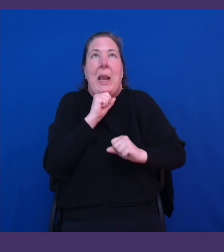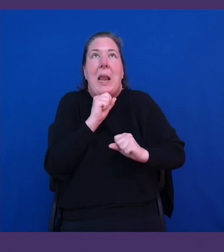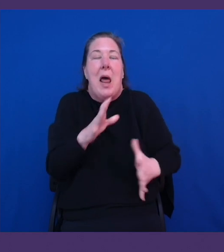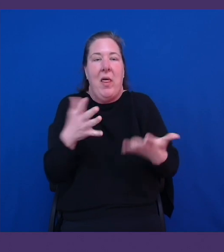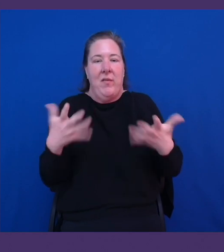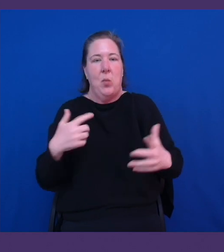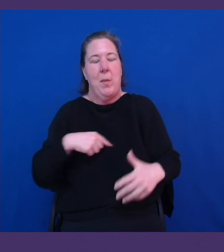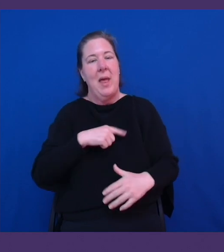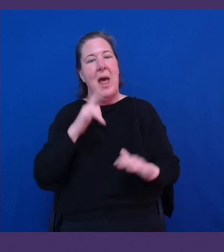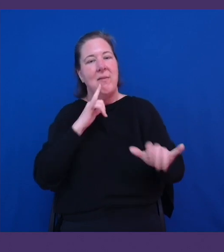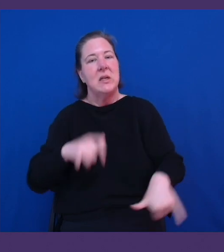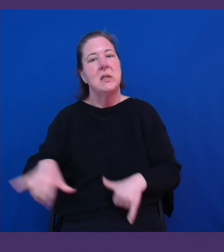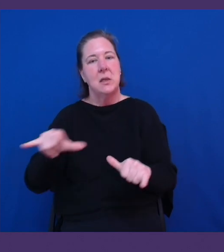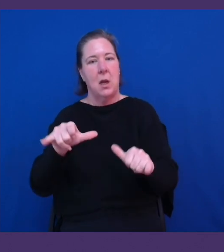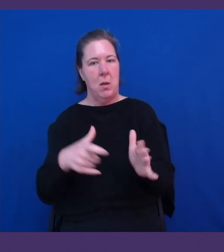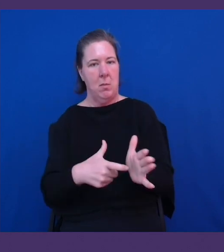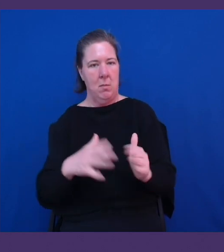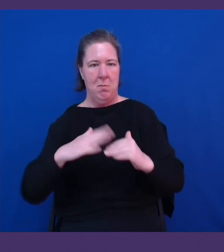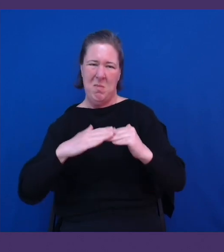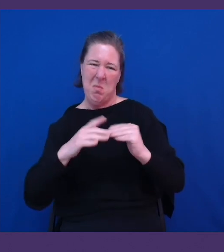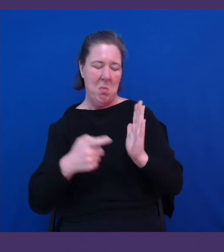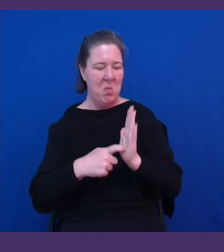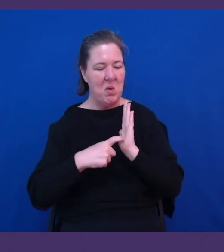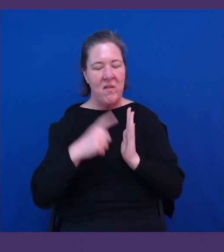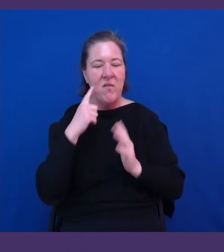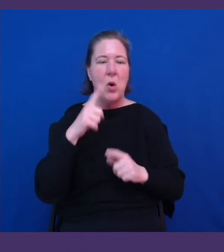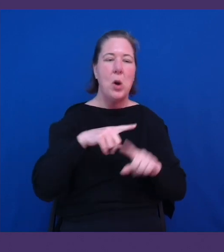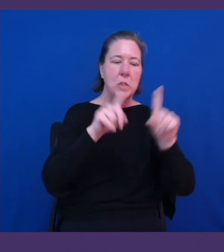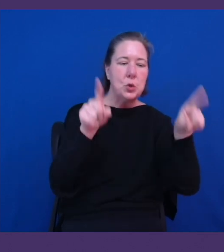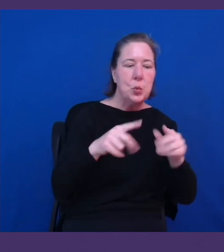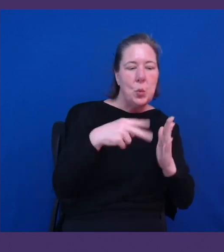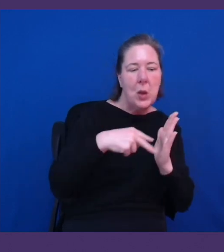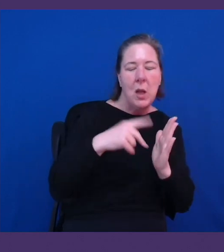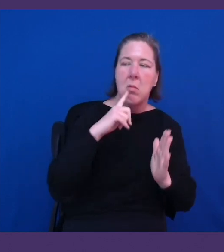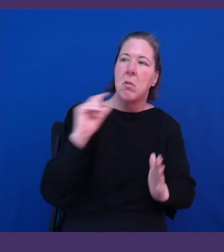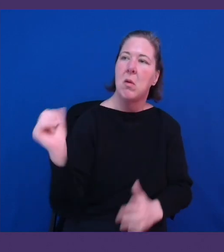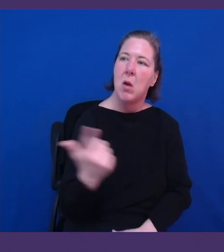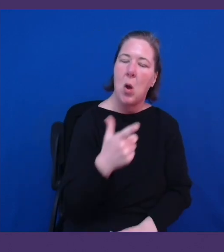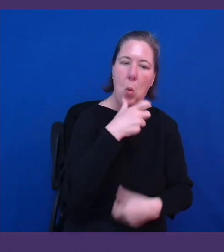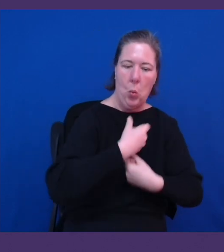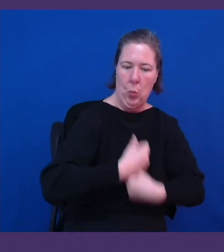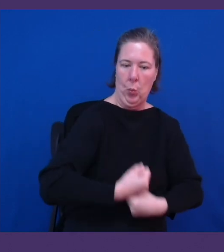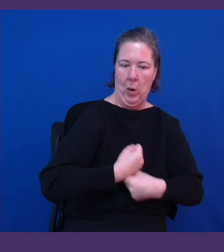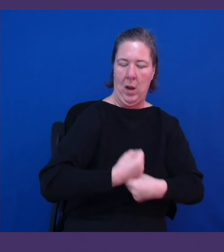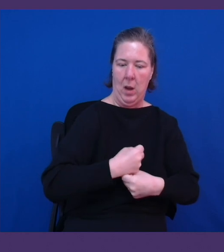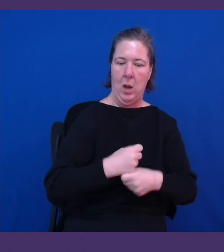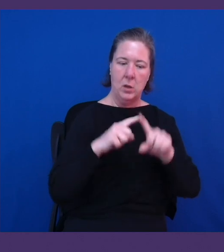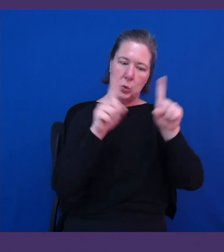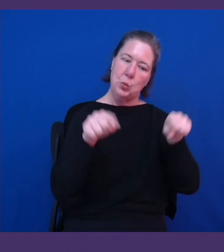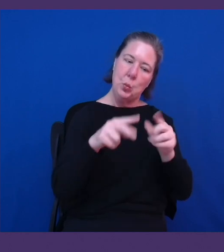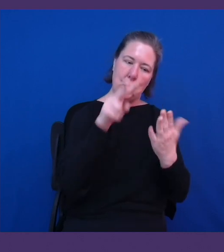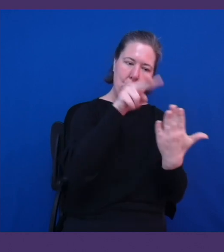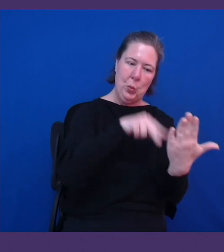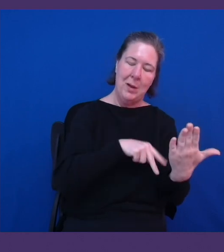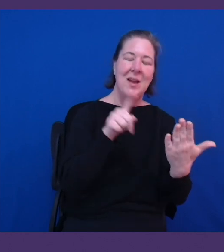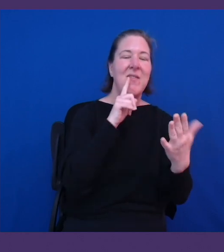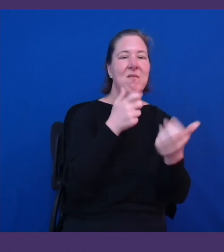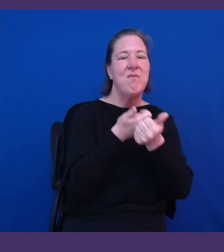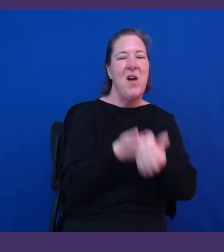"This is how it's supposed to work for screen readers so that everyone that is producing screen readers can just follow this standard." That's kind of the basic understanding.